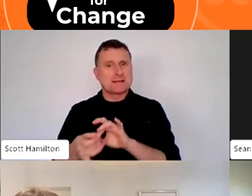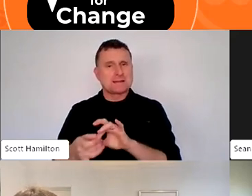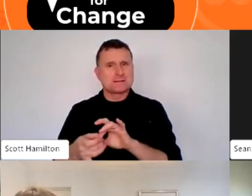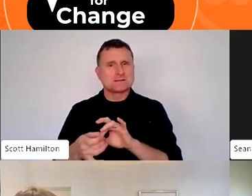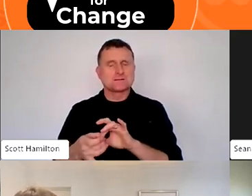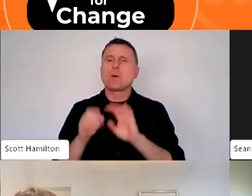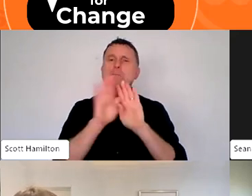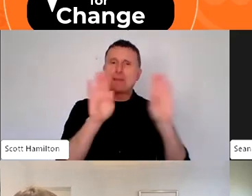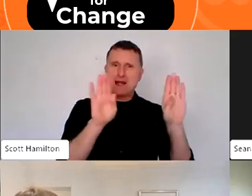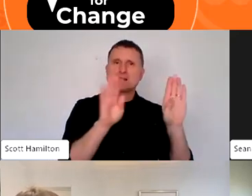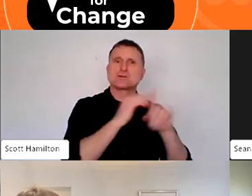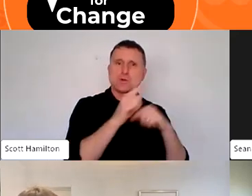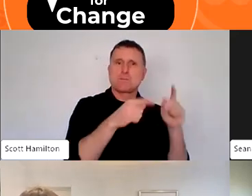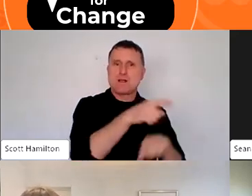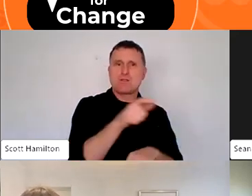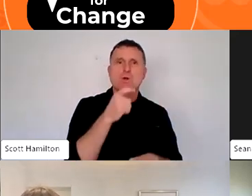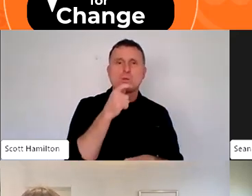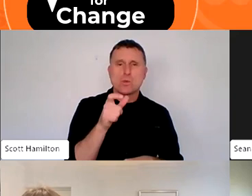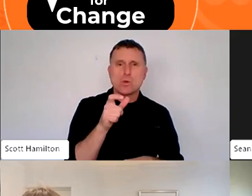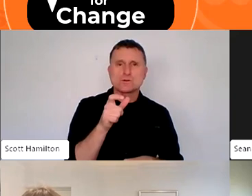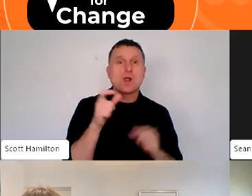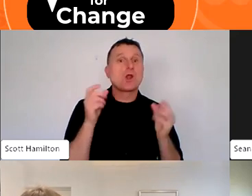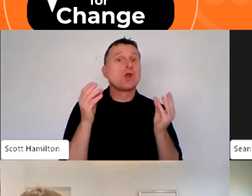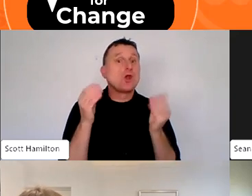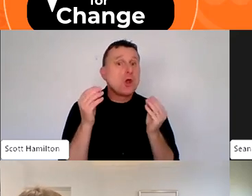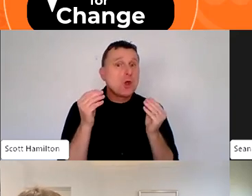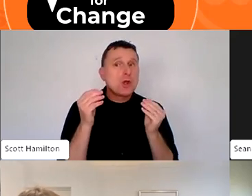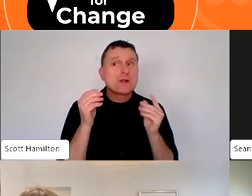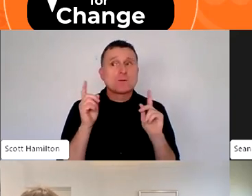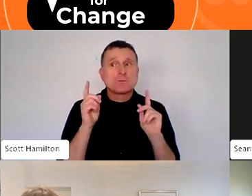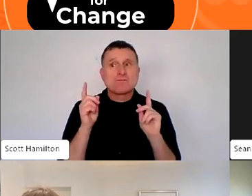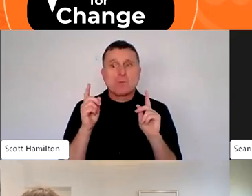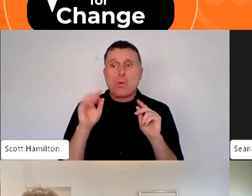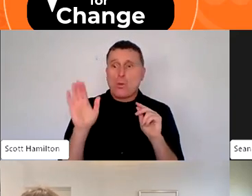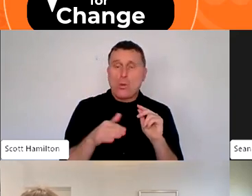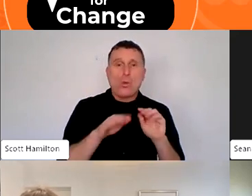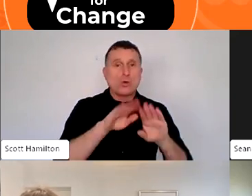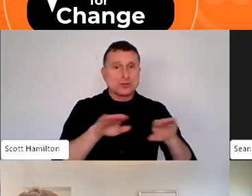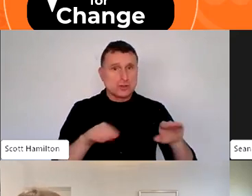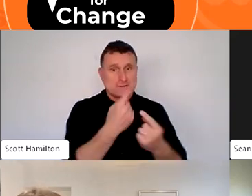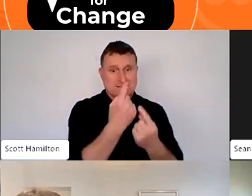We need to understand that learning for every single child is a social,